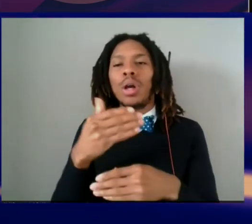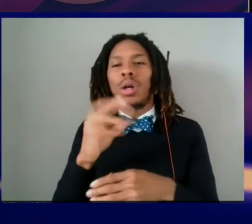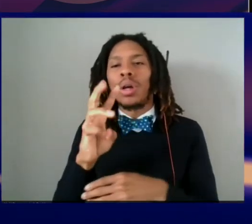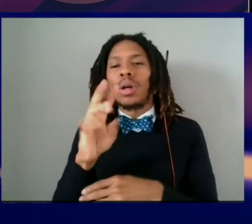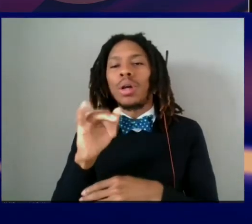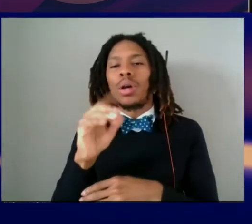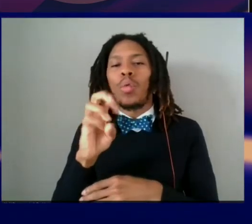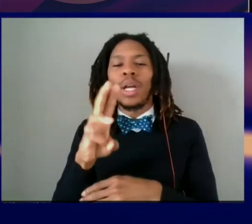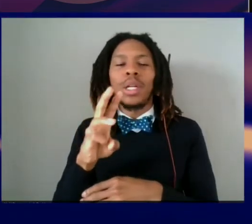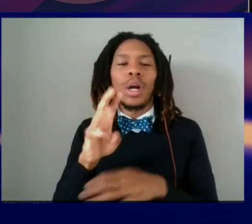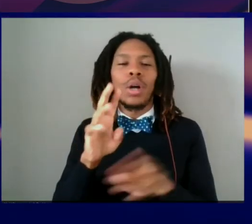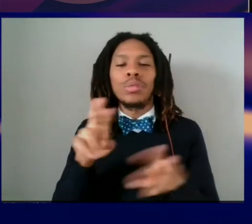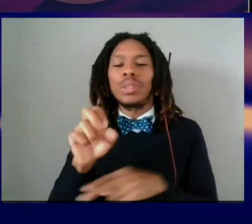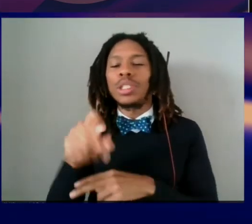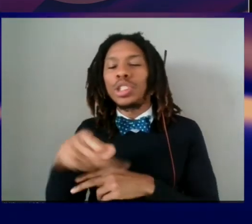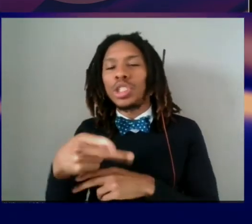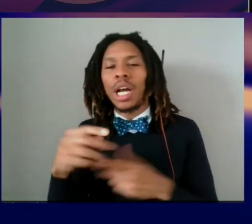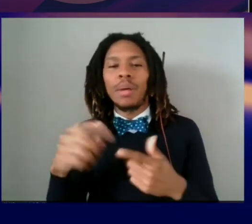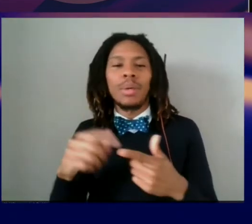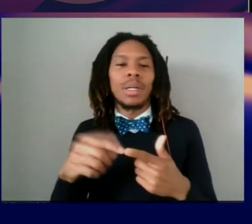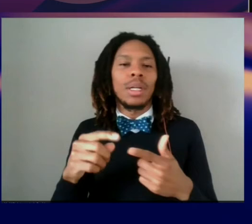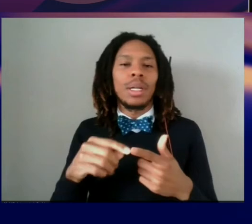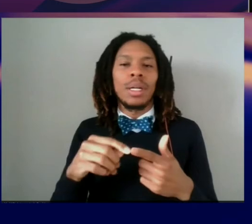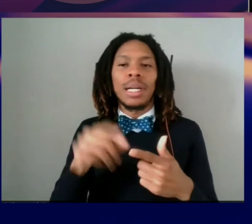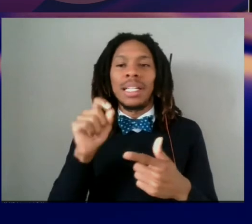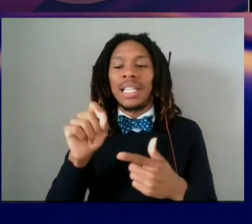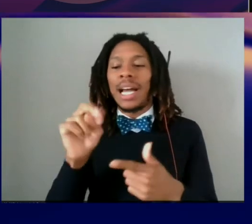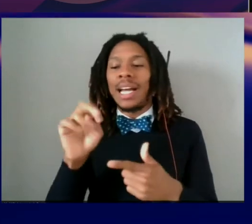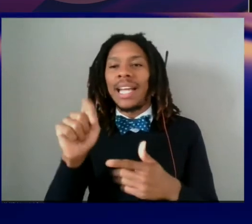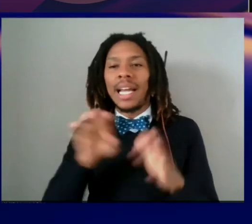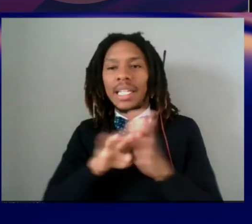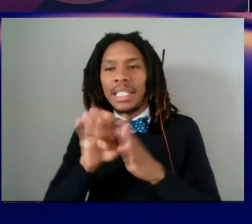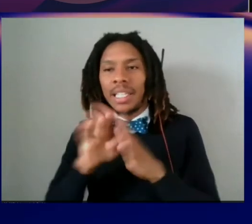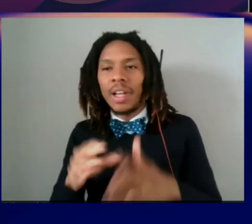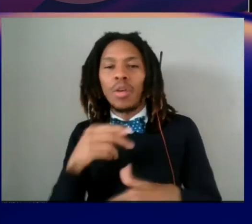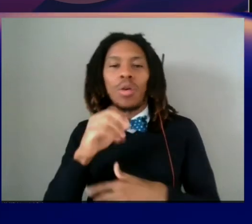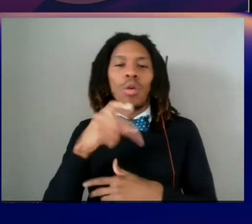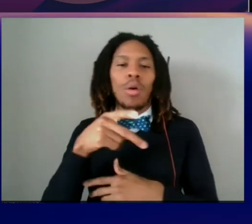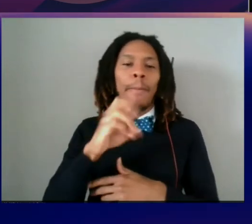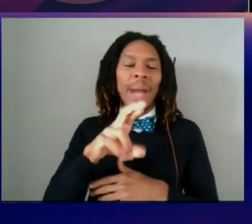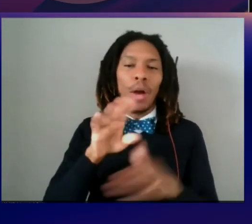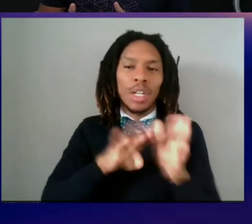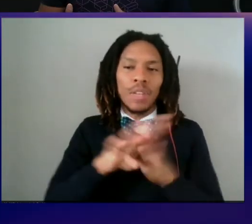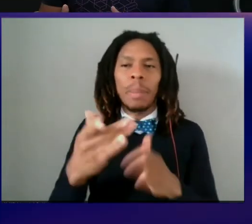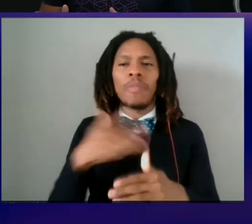if you're a power shell developer, then you might feel comfortable in that environment but you can still take that same concept